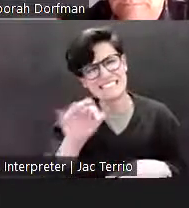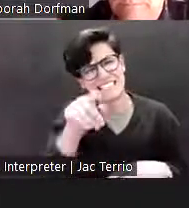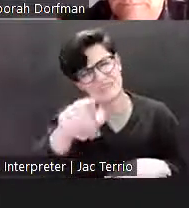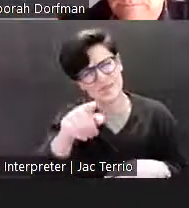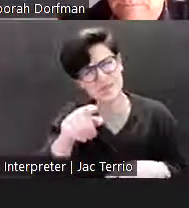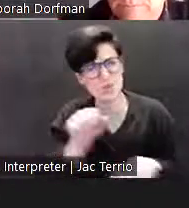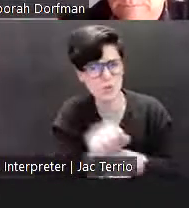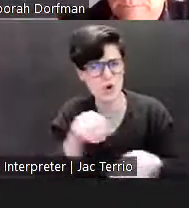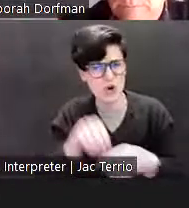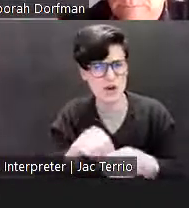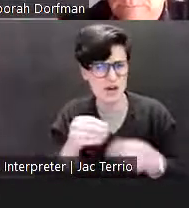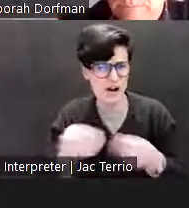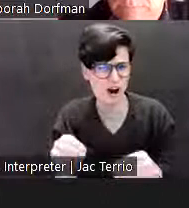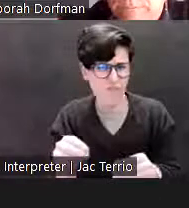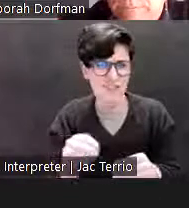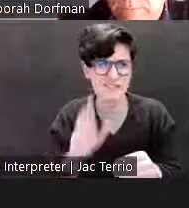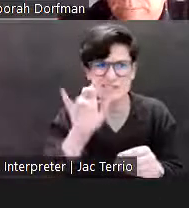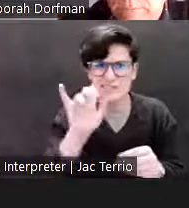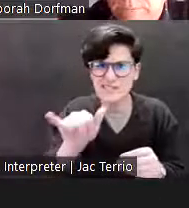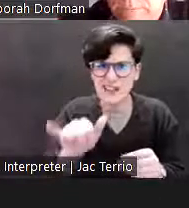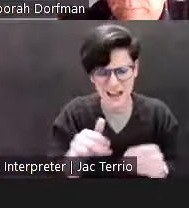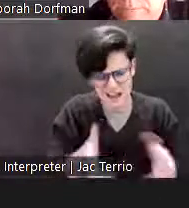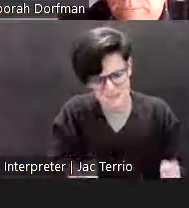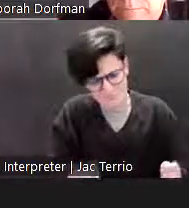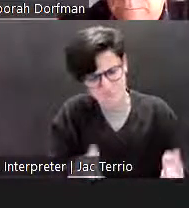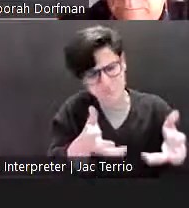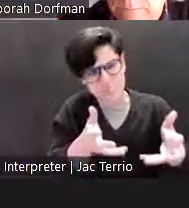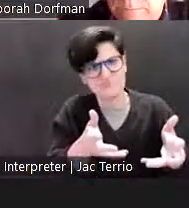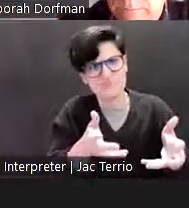15:16:57 So if you can't lift that shouldn't be a barrier.